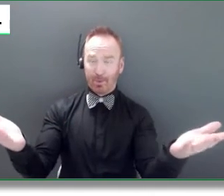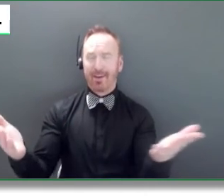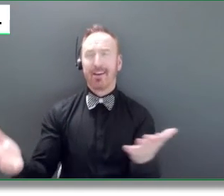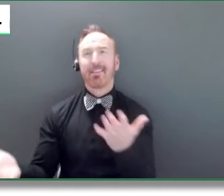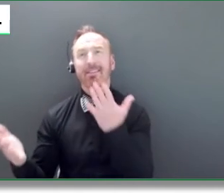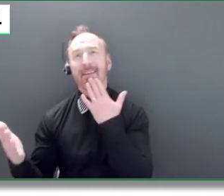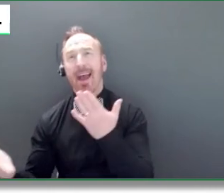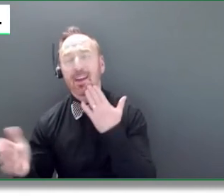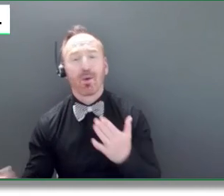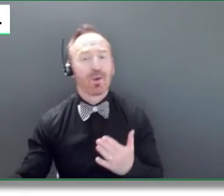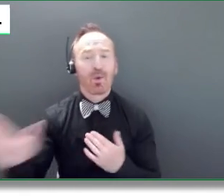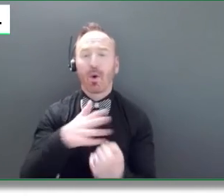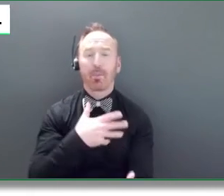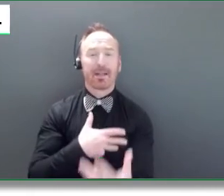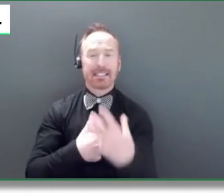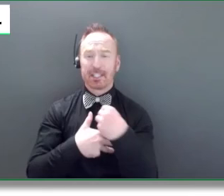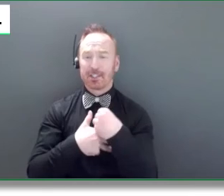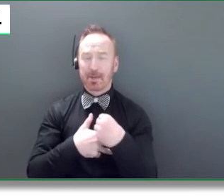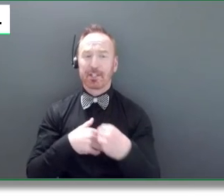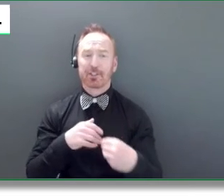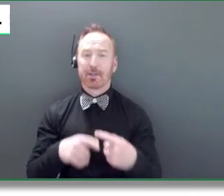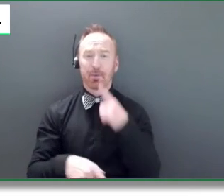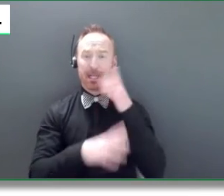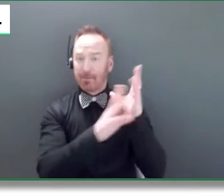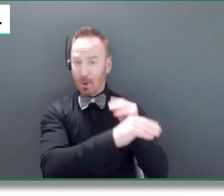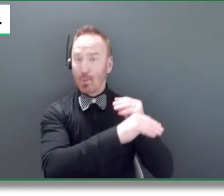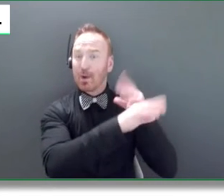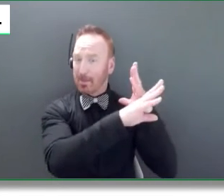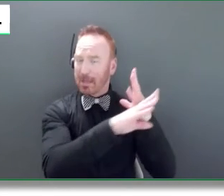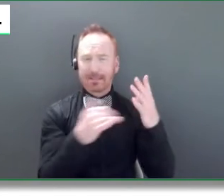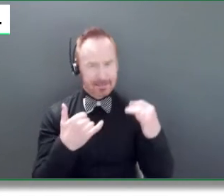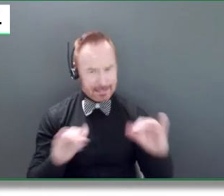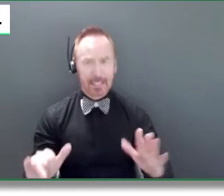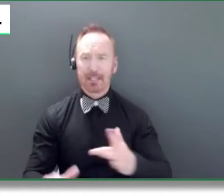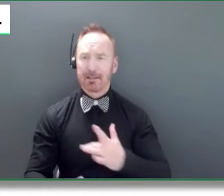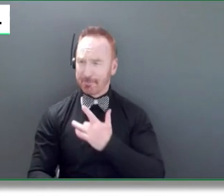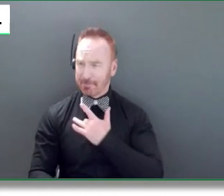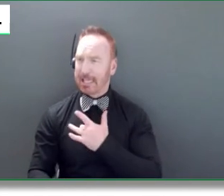so strongly, even through these virtual platforms. So thank you for being here.